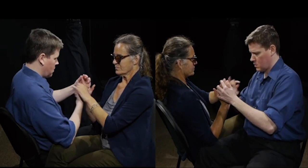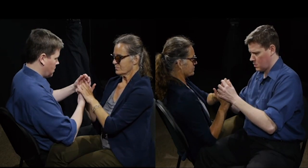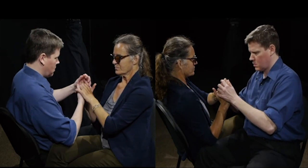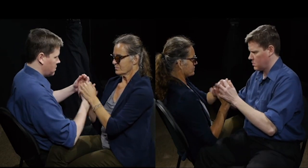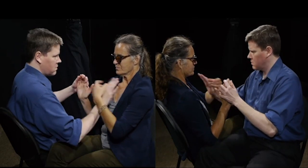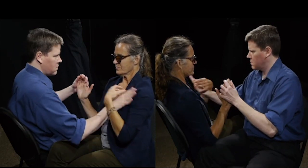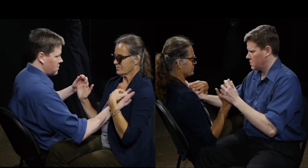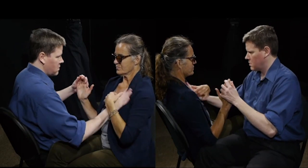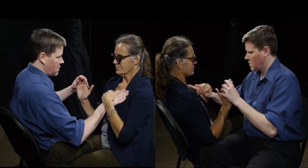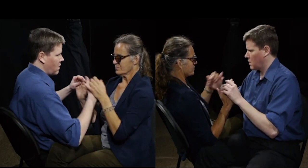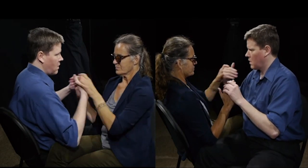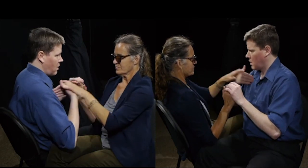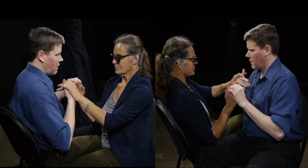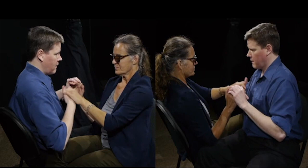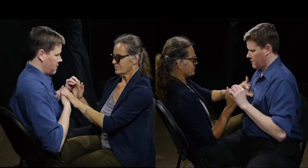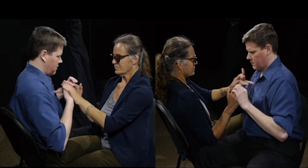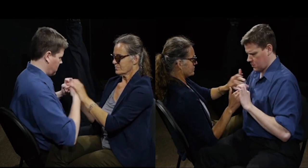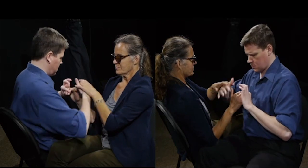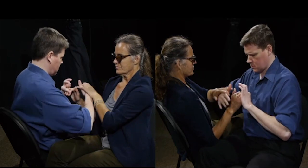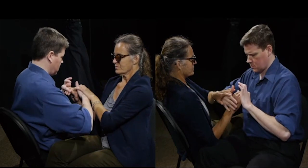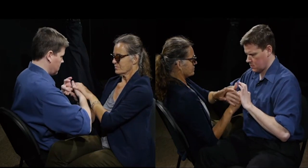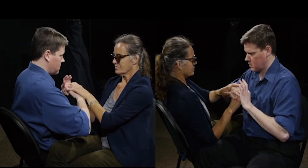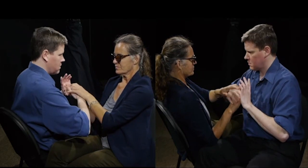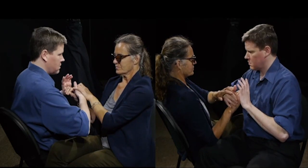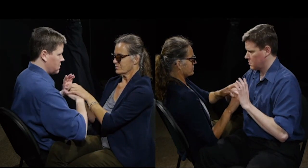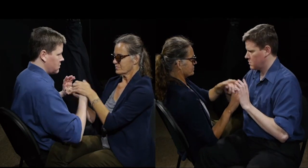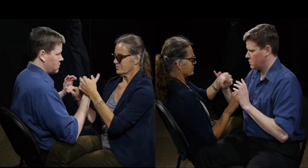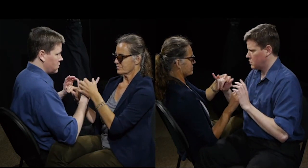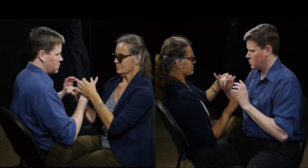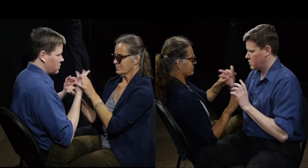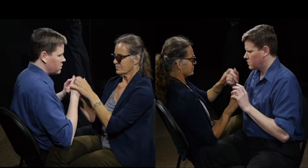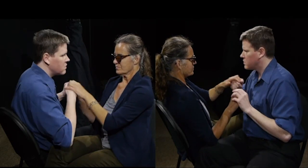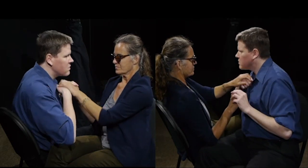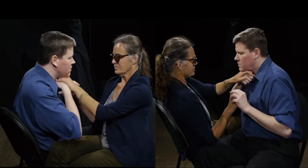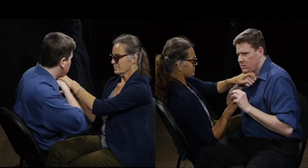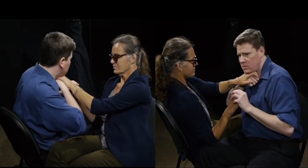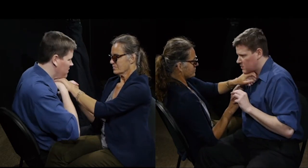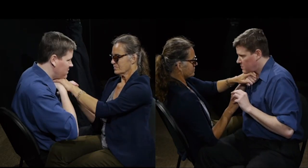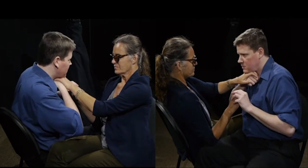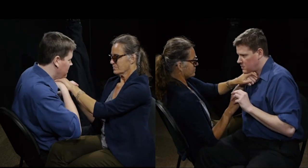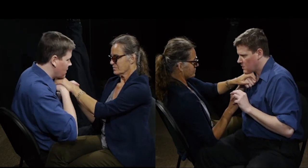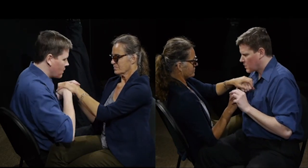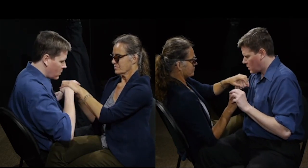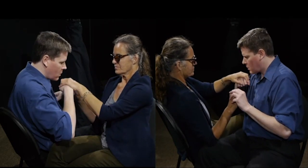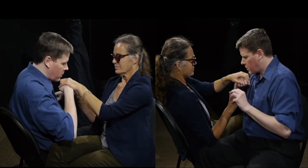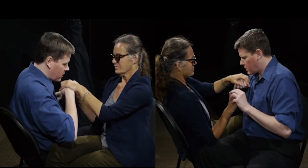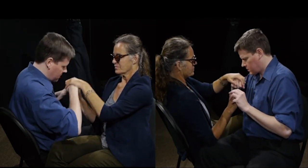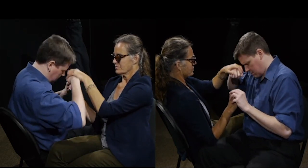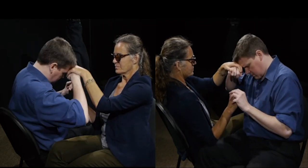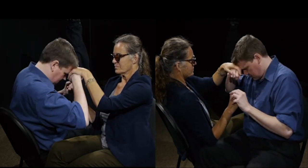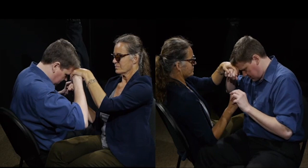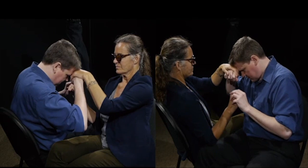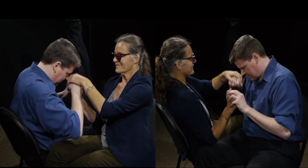Additionally, we can receive sensory information not only on the palm of the hand, but on the back of the hand. For example, the back of your hand below my chin